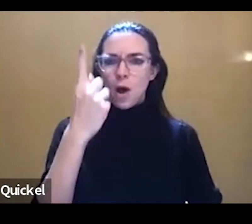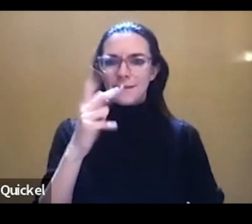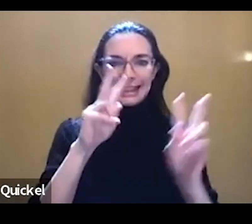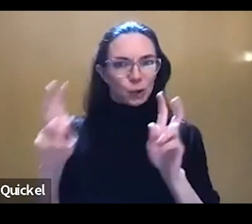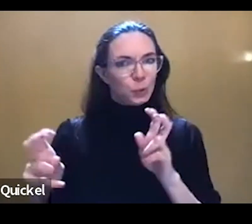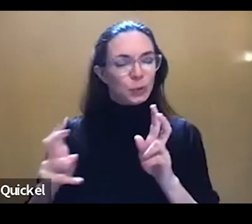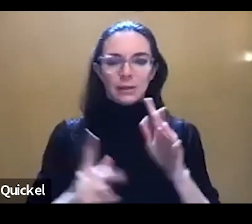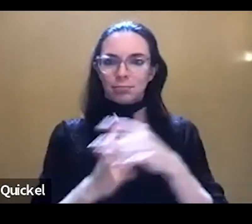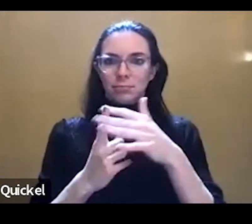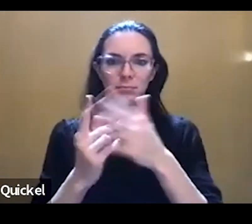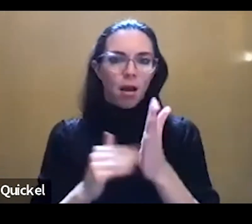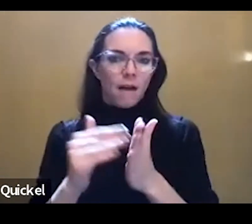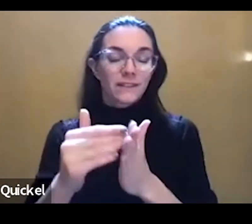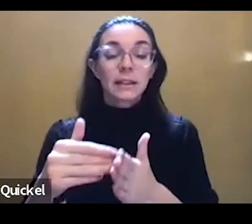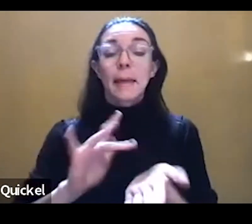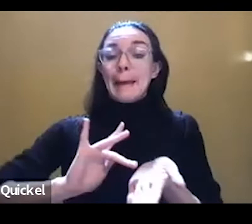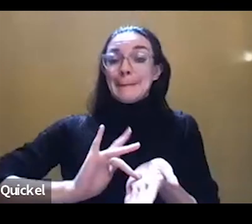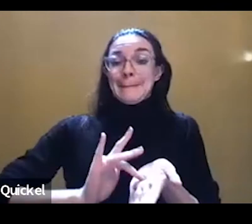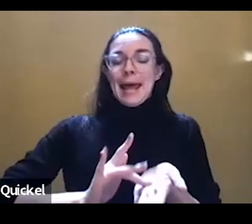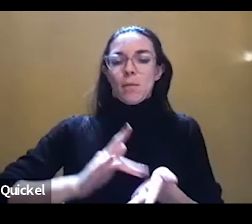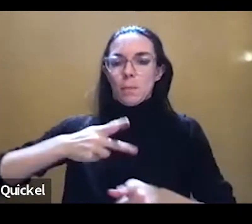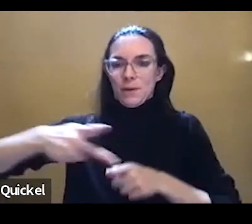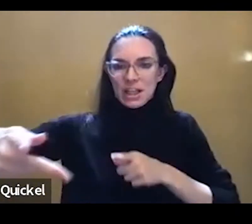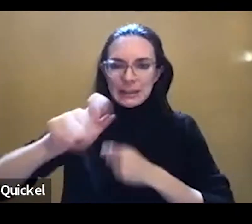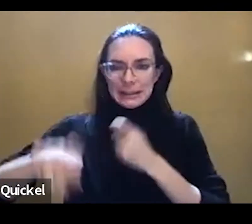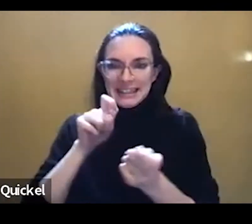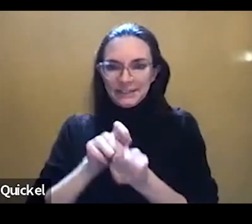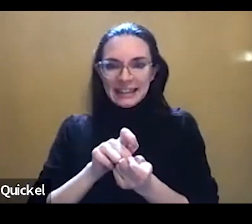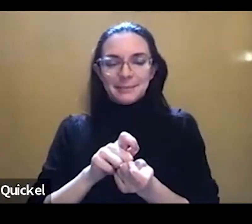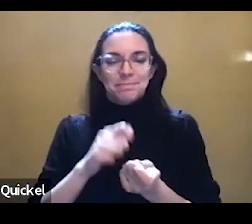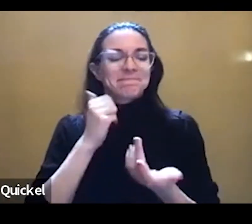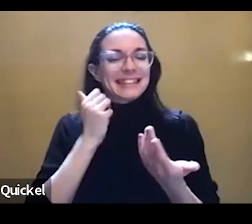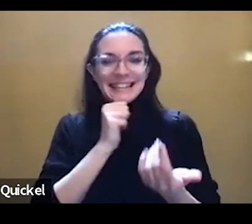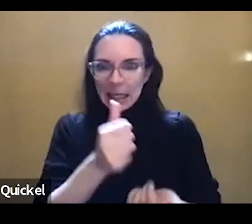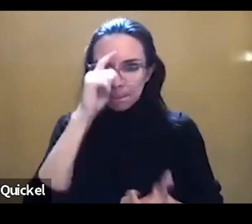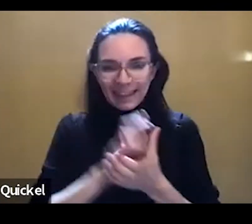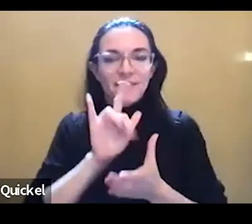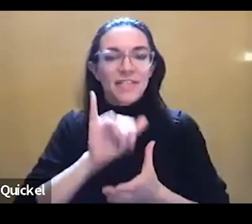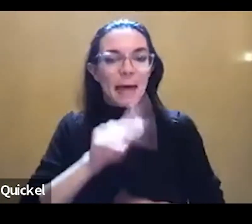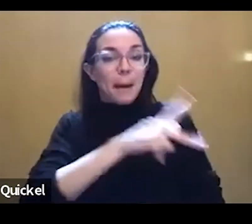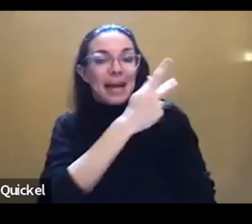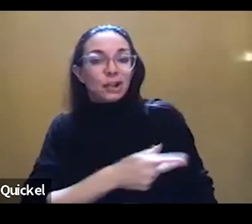in particular doesn't believe that the patient knows what they need and so